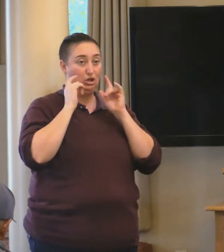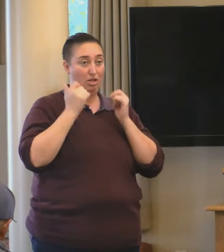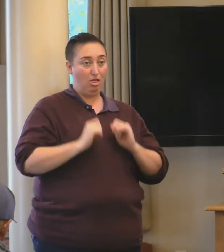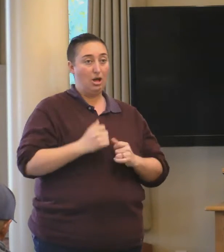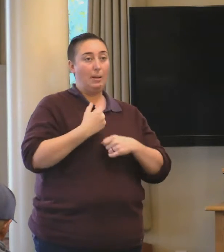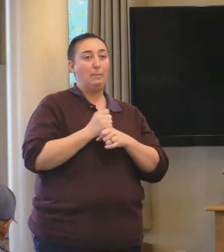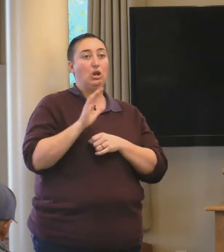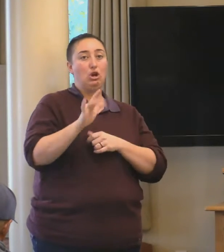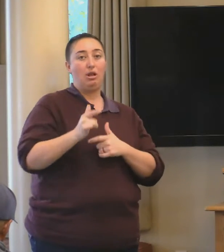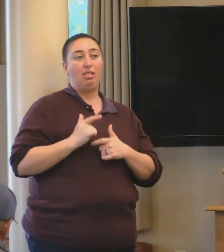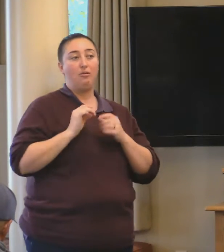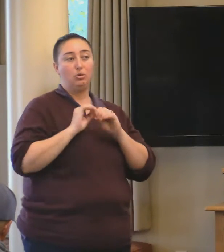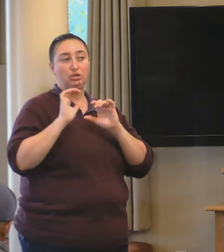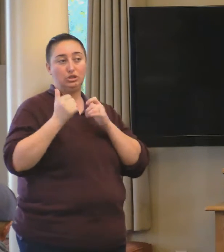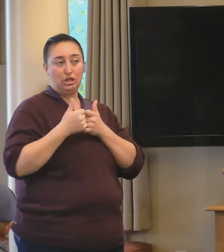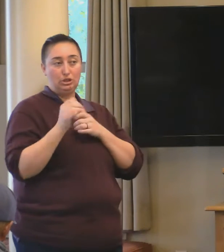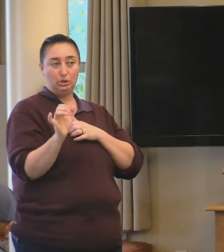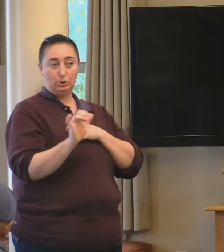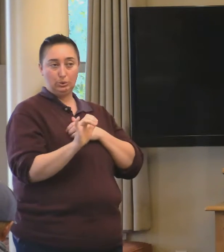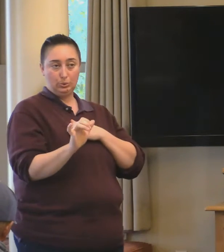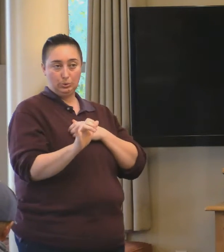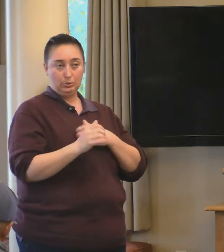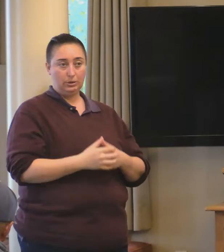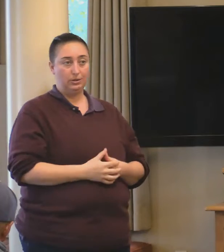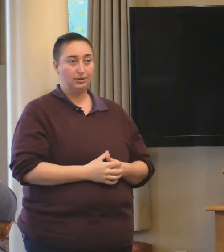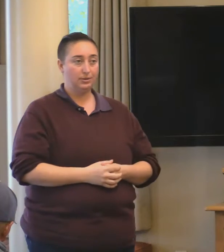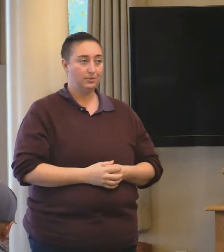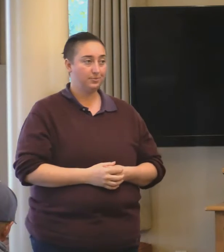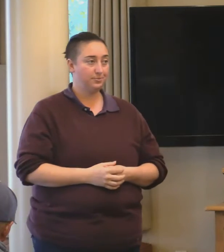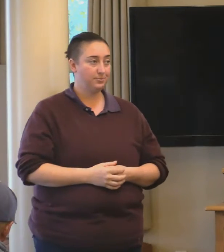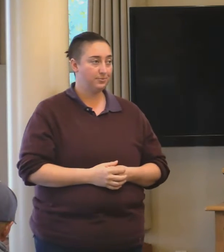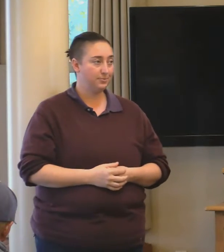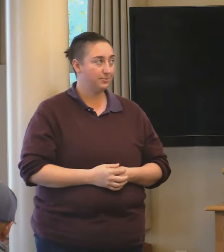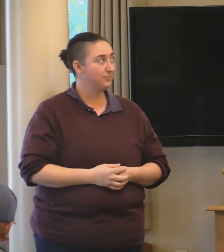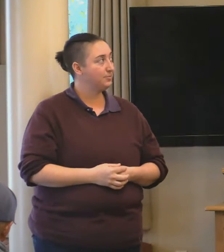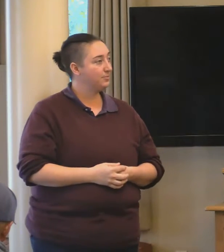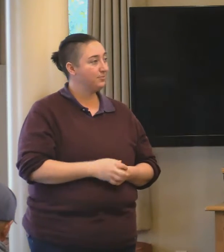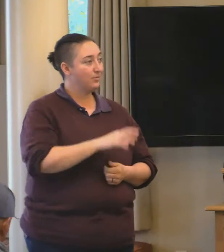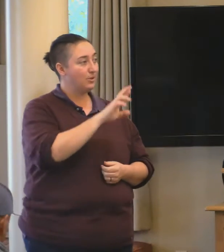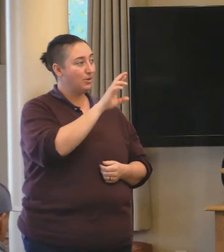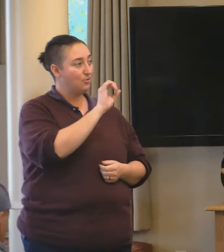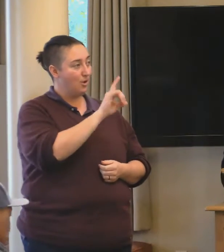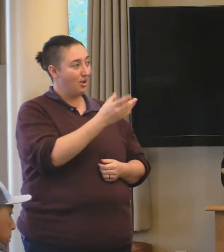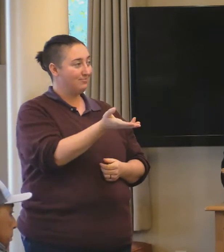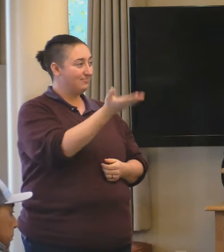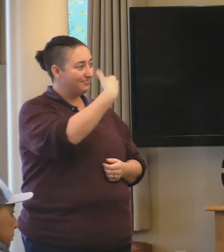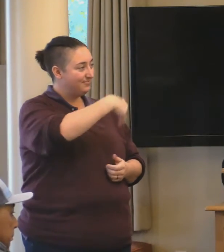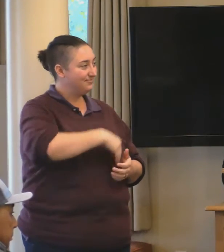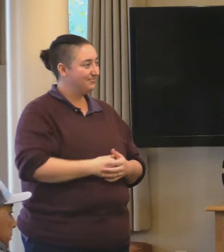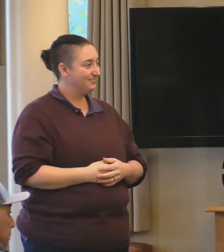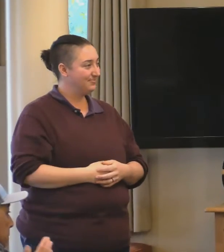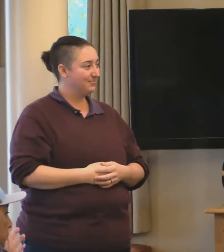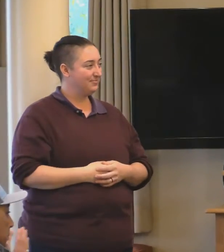my wife some peace of mind since my hearing loss has made her life difficult too. Rod, would you join me up front.